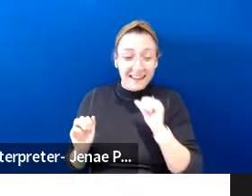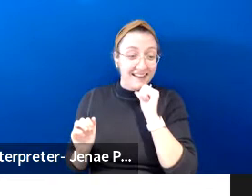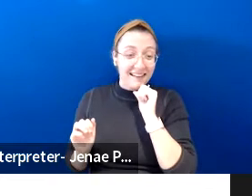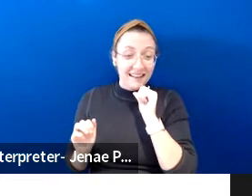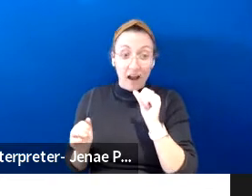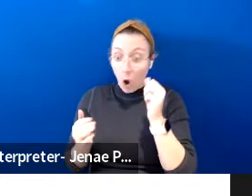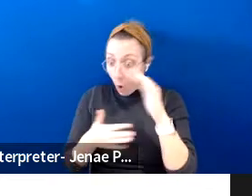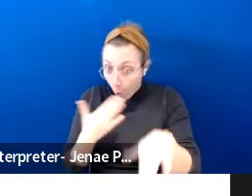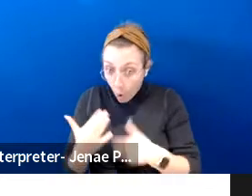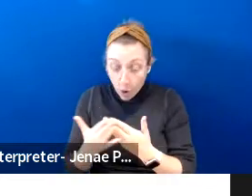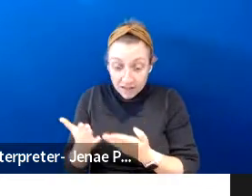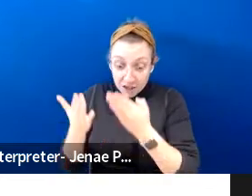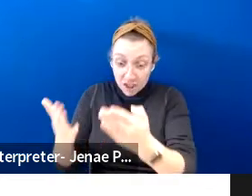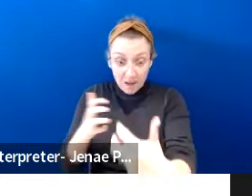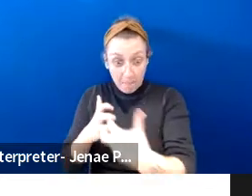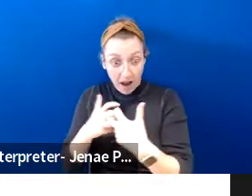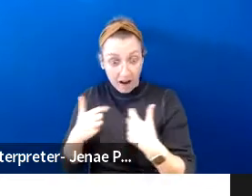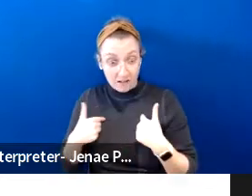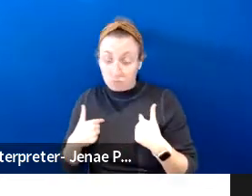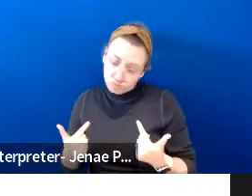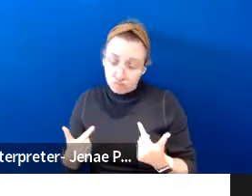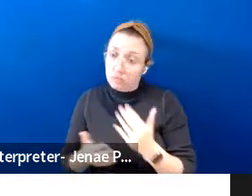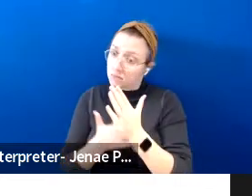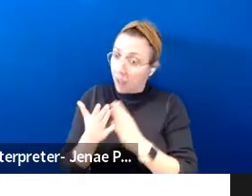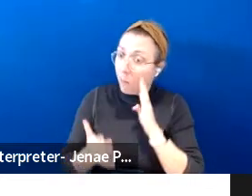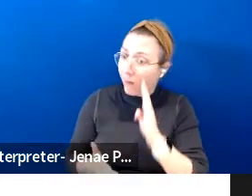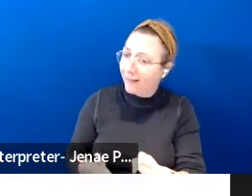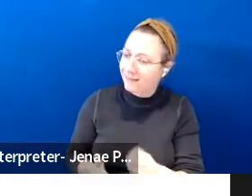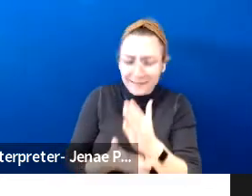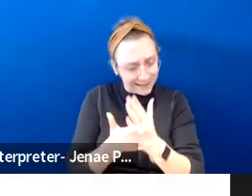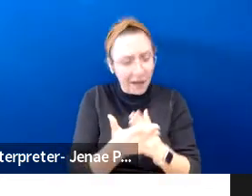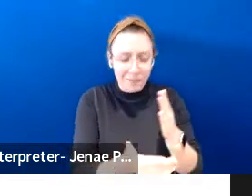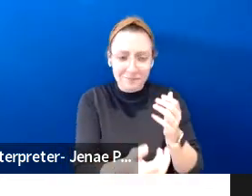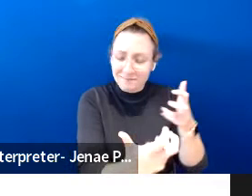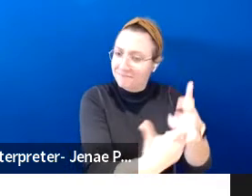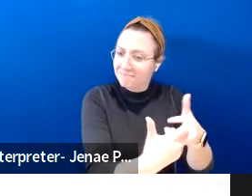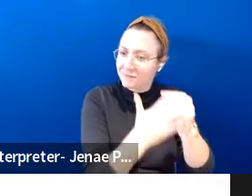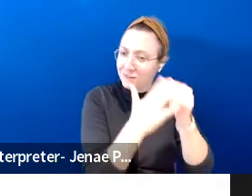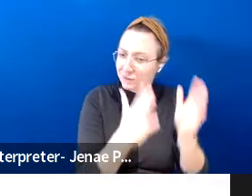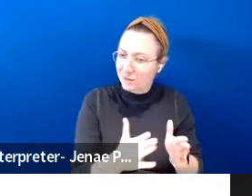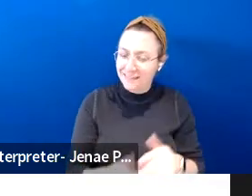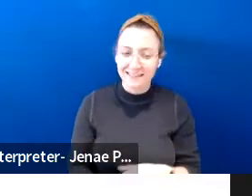are going to work for you, but some will and some will for your students as well. And recognizing there's no shame in where you are.